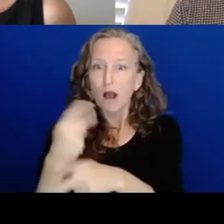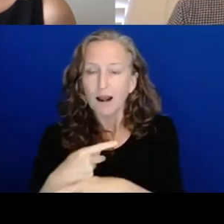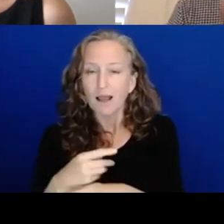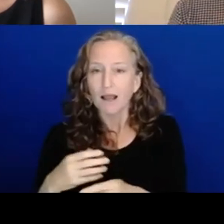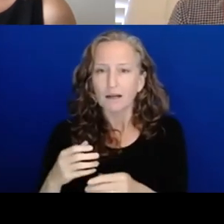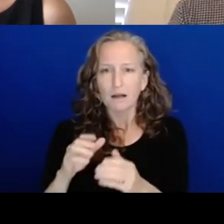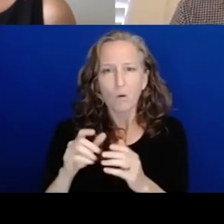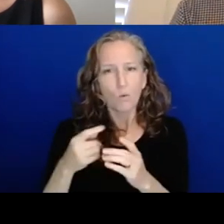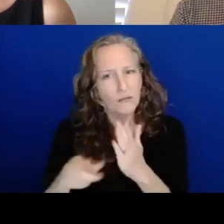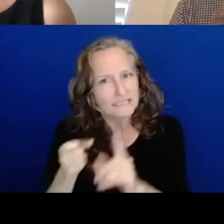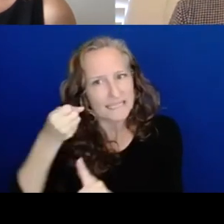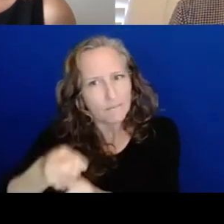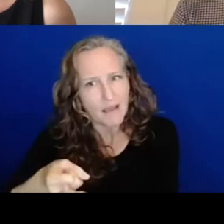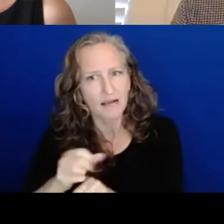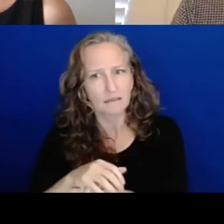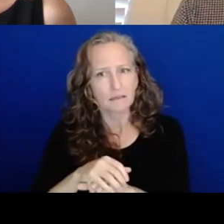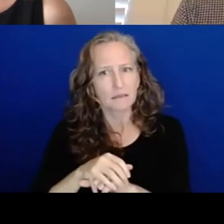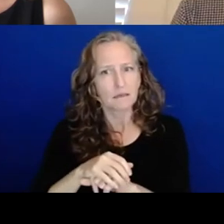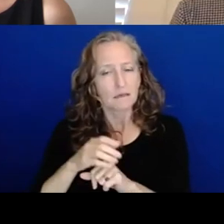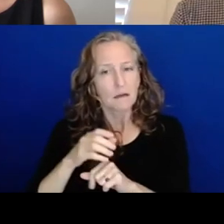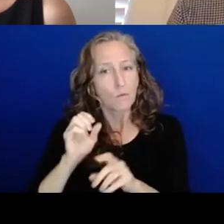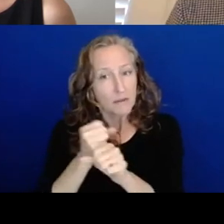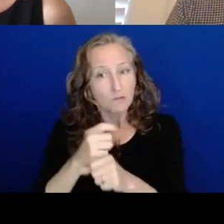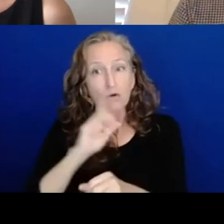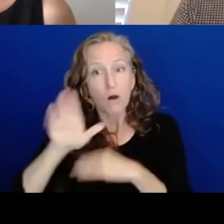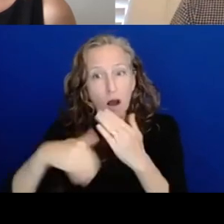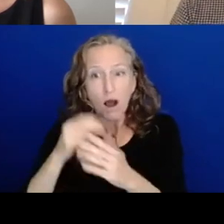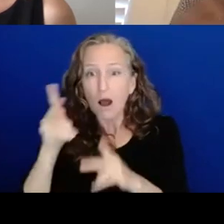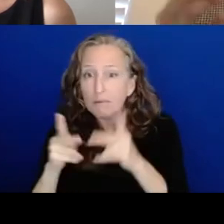community or said population? Are we engaging this population appropriately? For us, it's